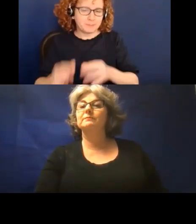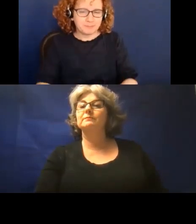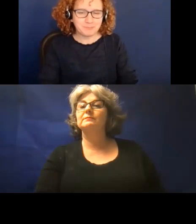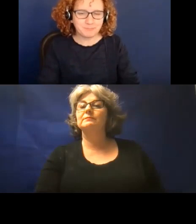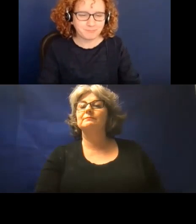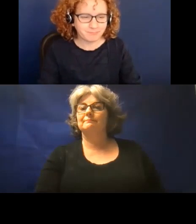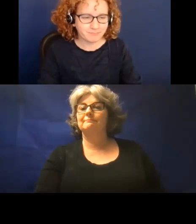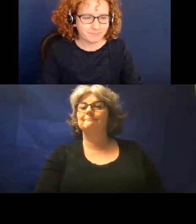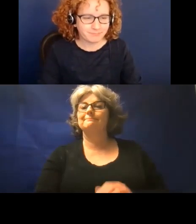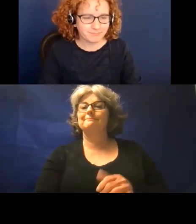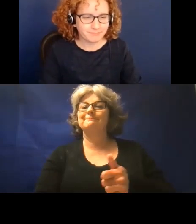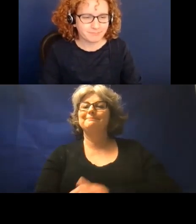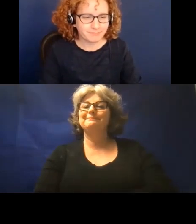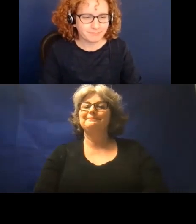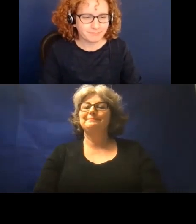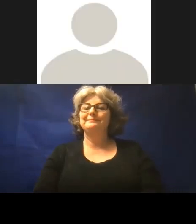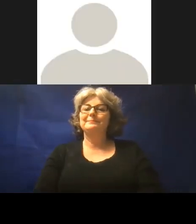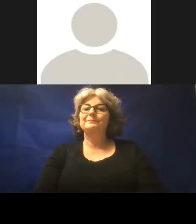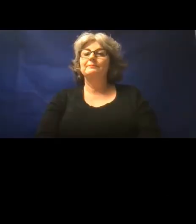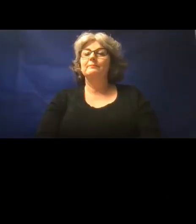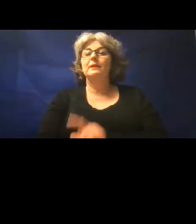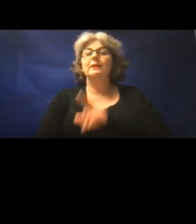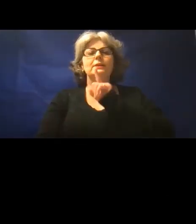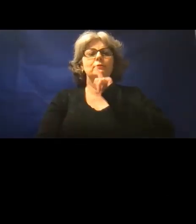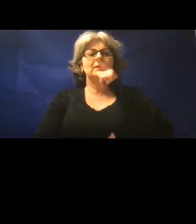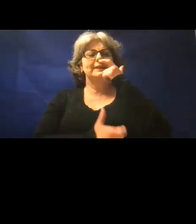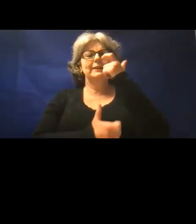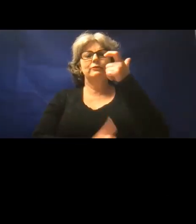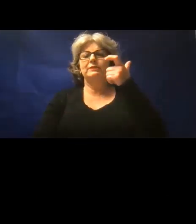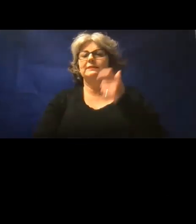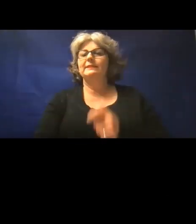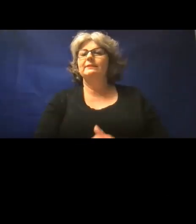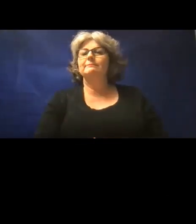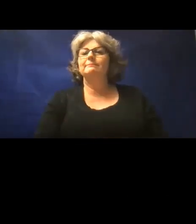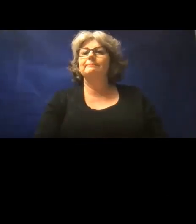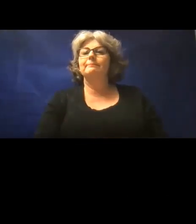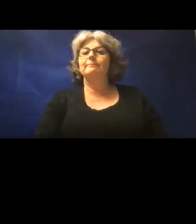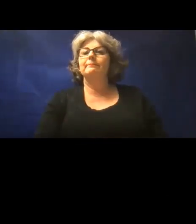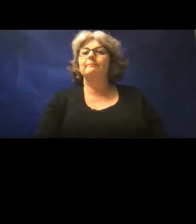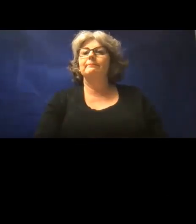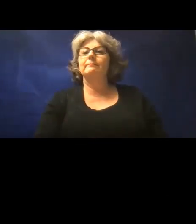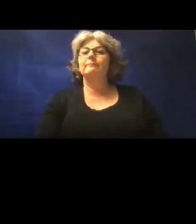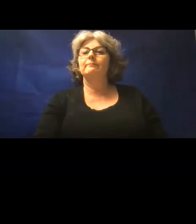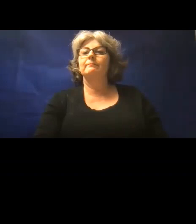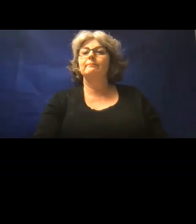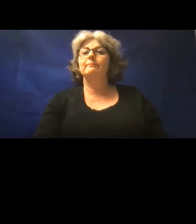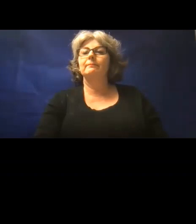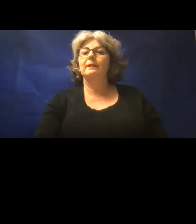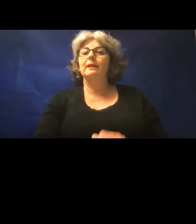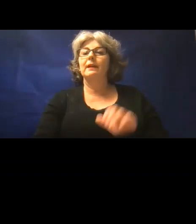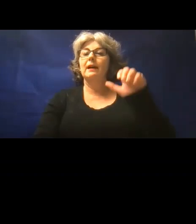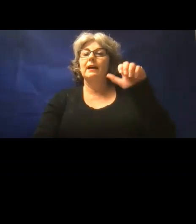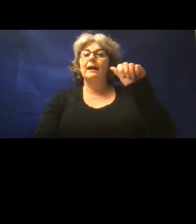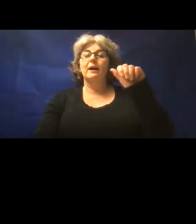tool available we're really interested to see how Amherst is developing matrices to evaluate risk